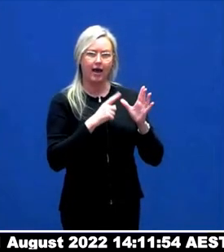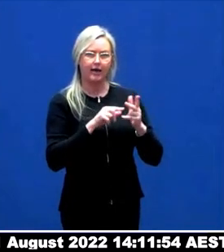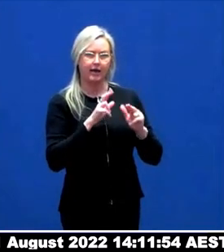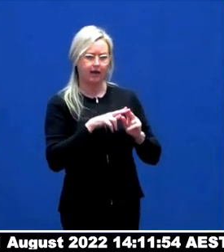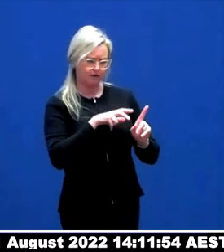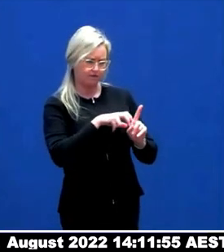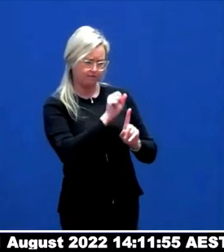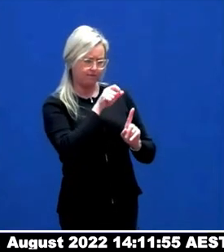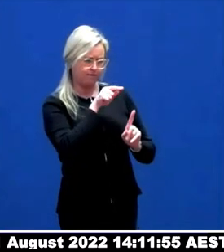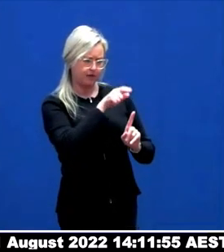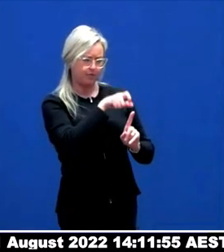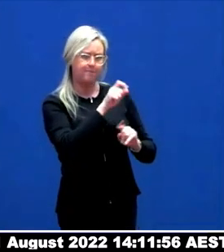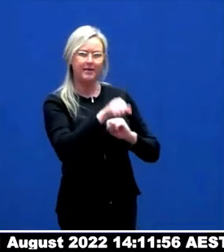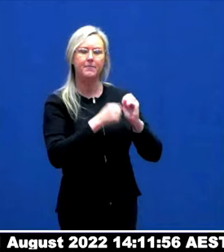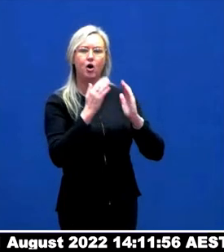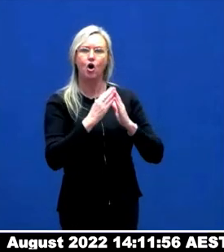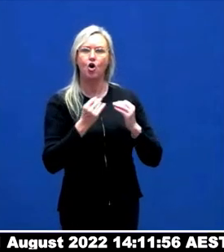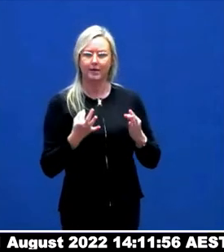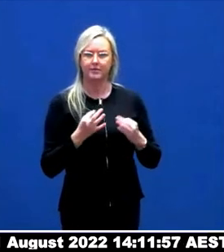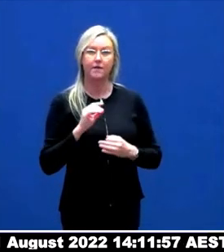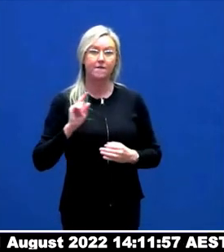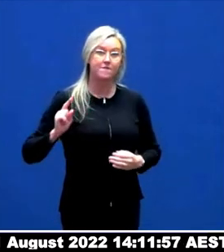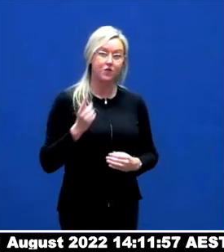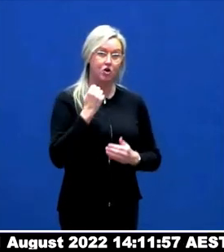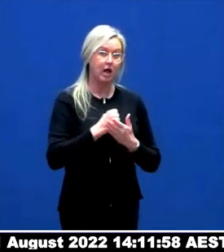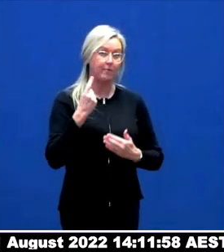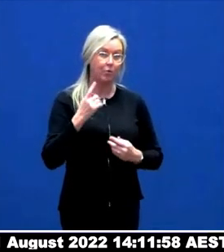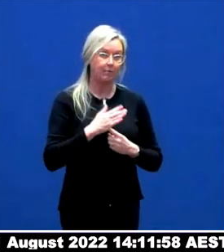homeless, the first thing you would do is make contact with the participant or their